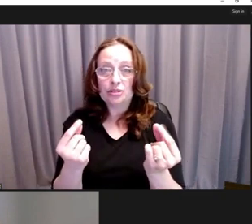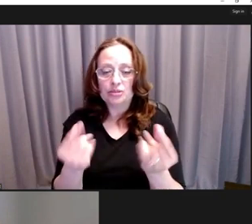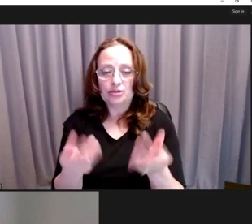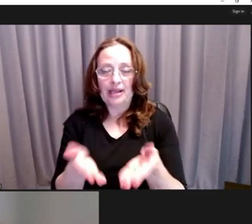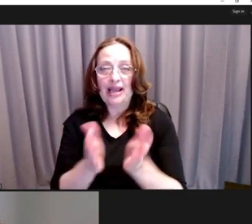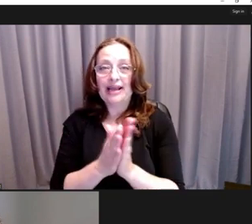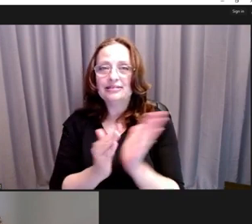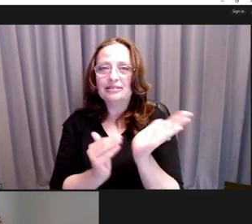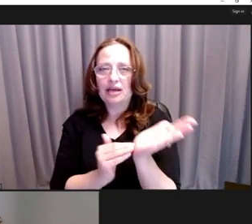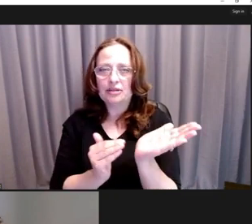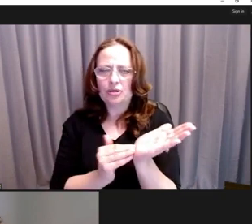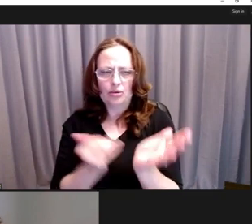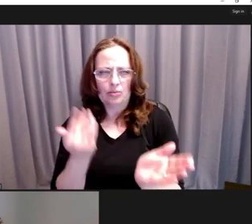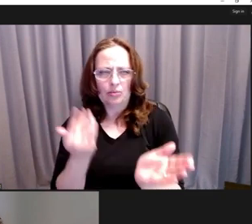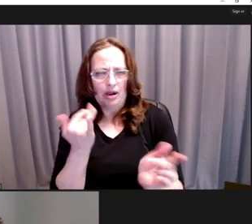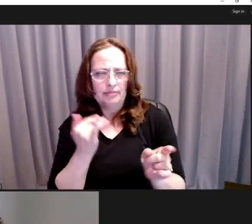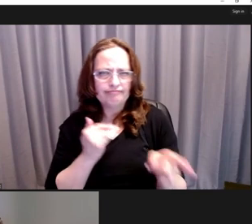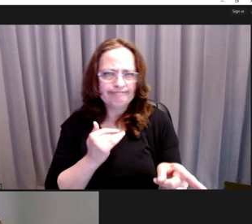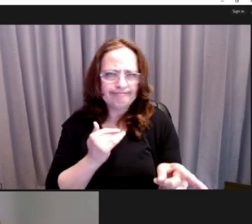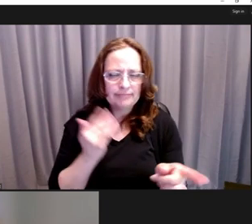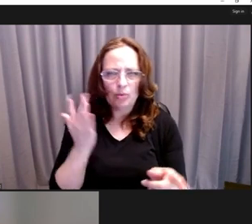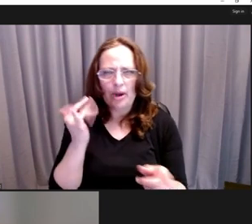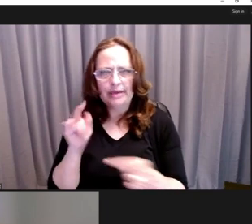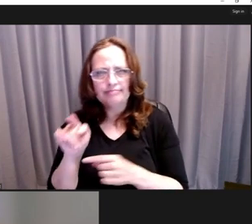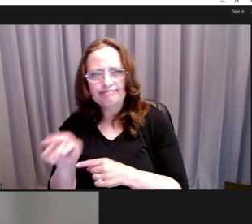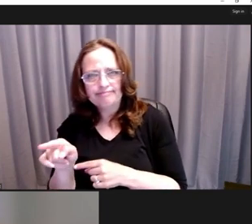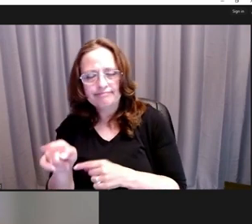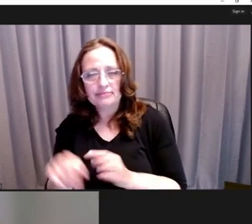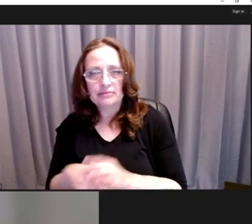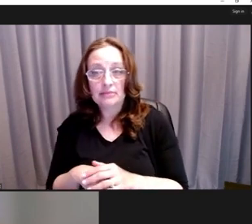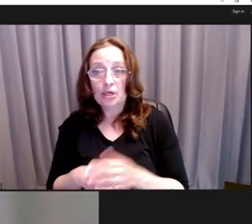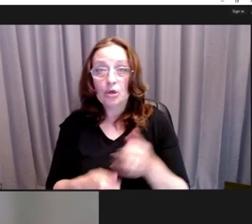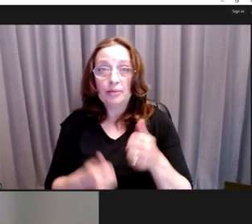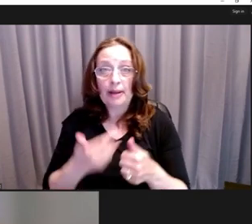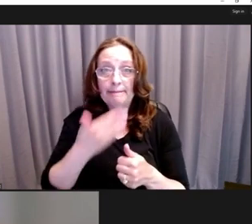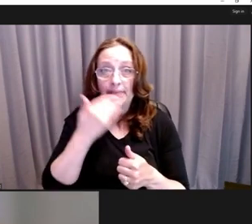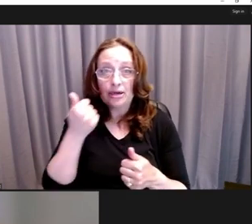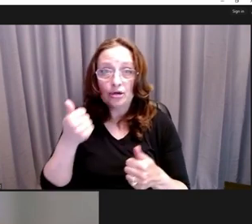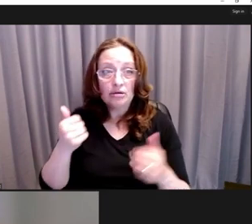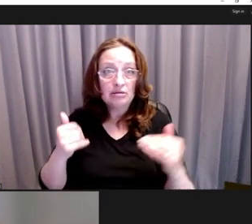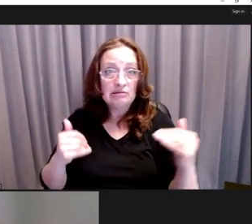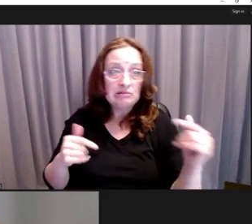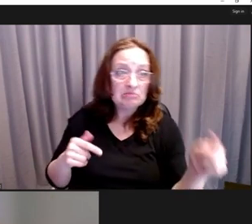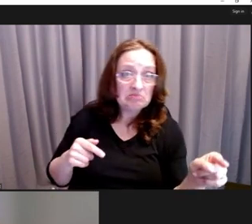I would say that more often in my practice, our approach is to